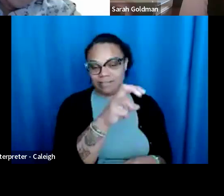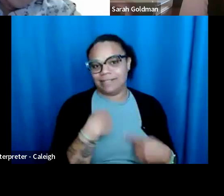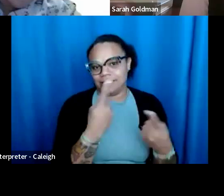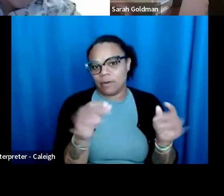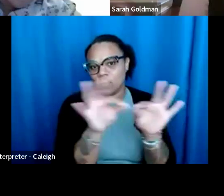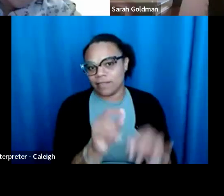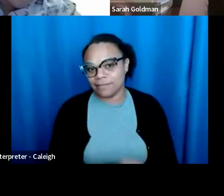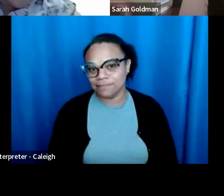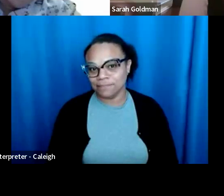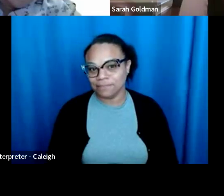[Andrew] This is Andrew.